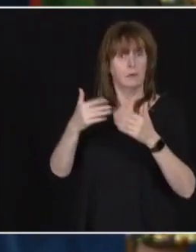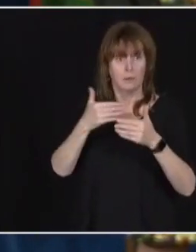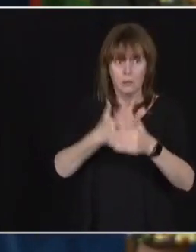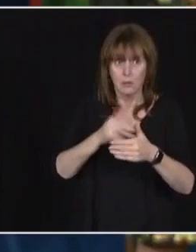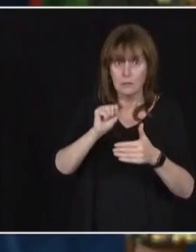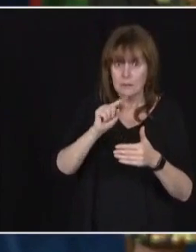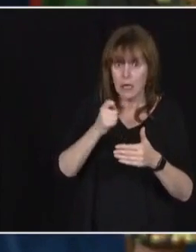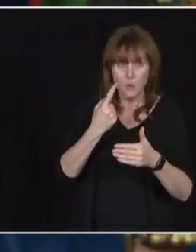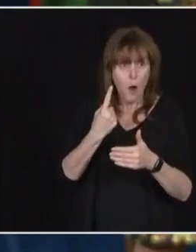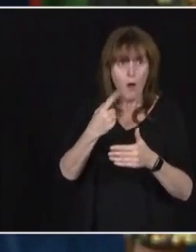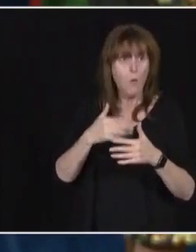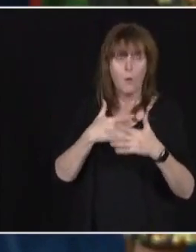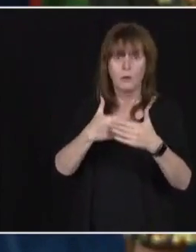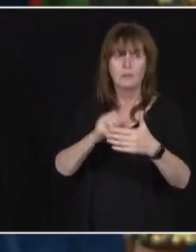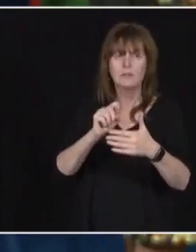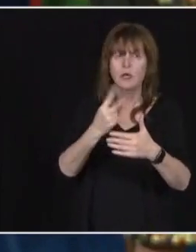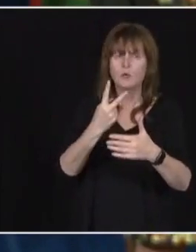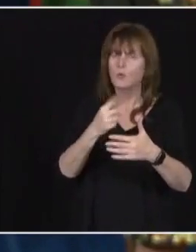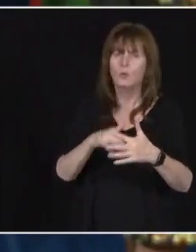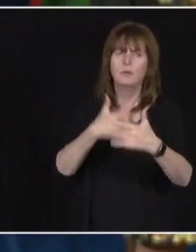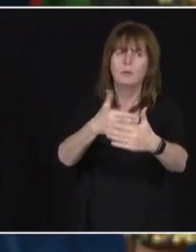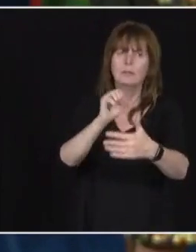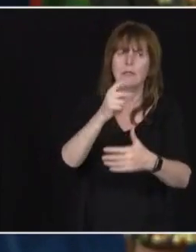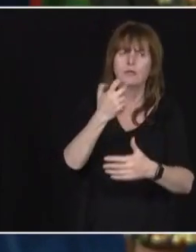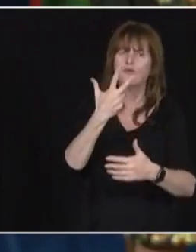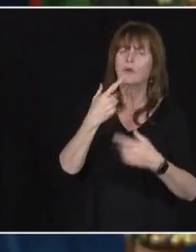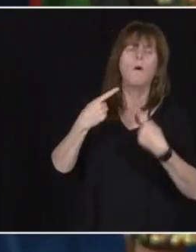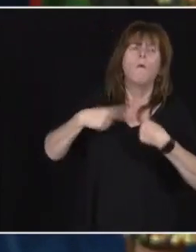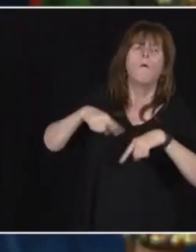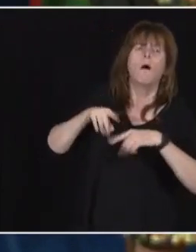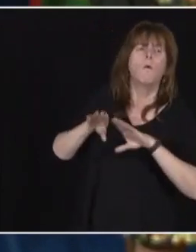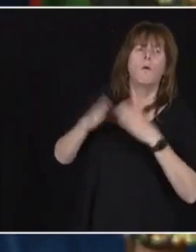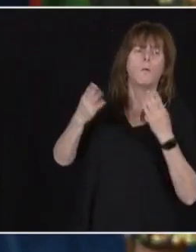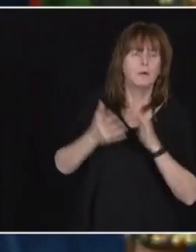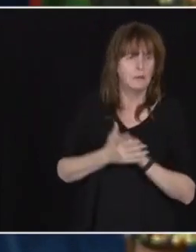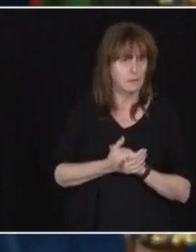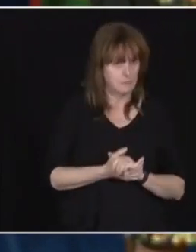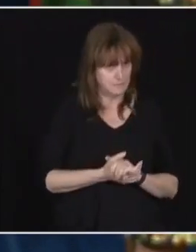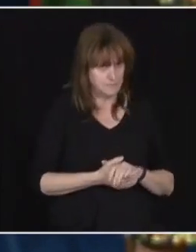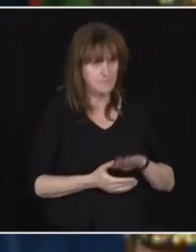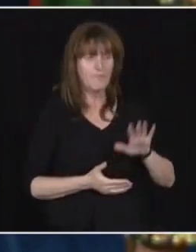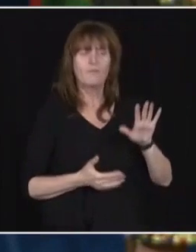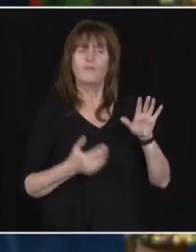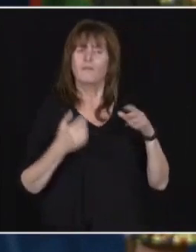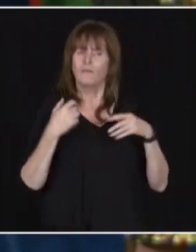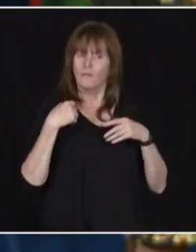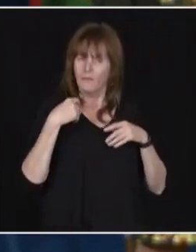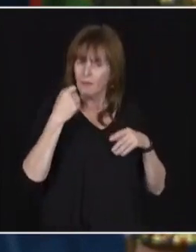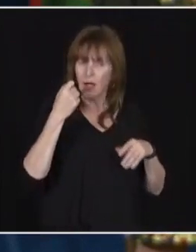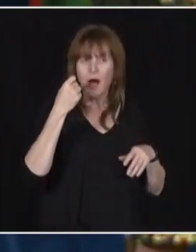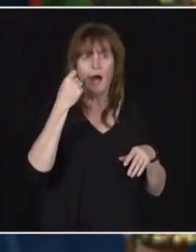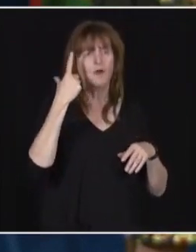will we reopen? At what stage of the reopening of the economy?